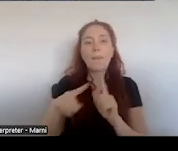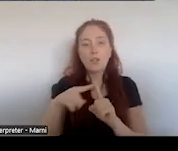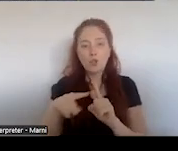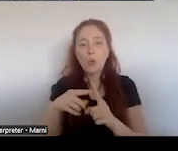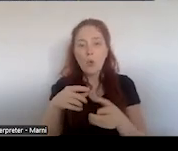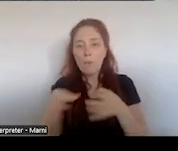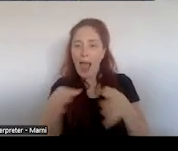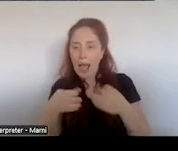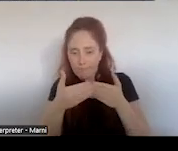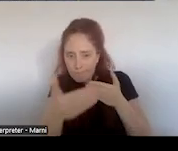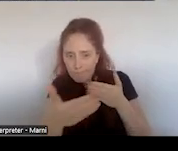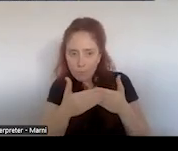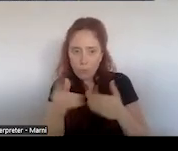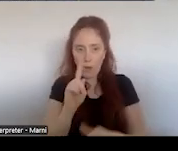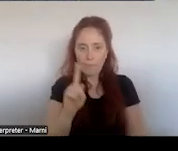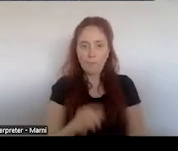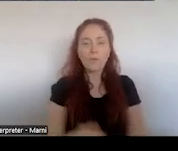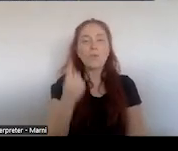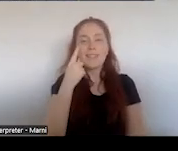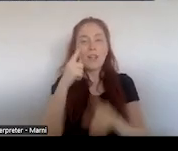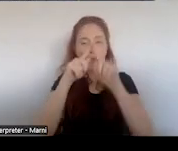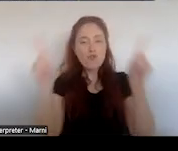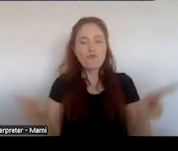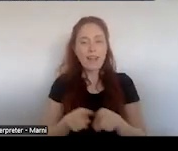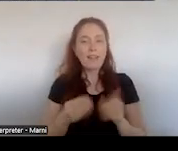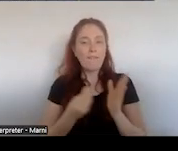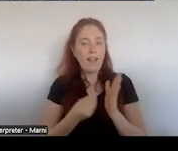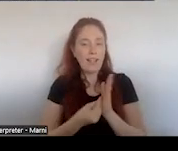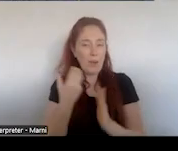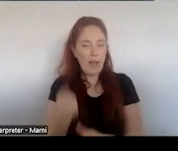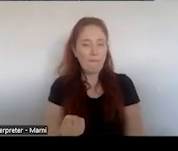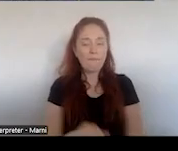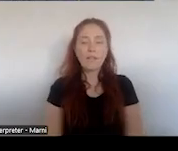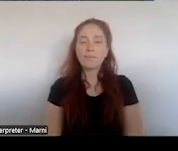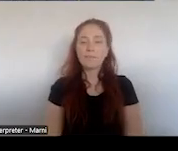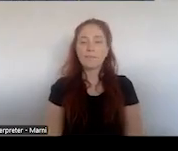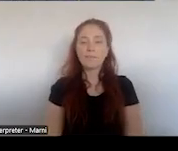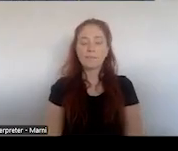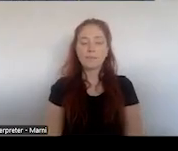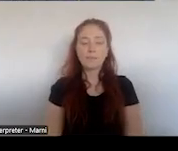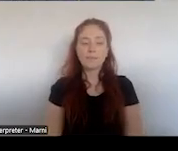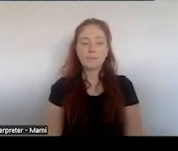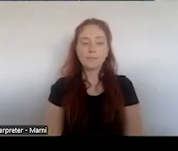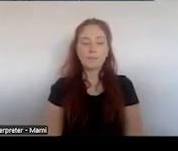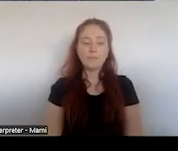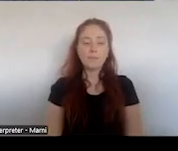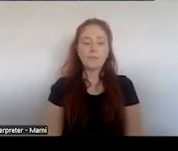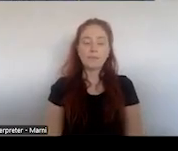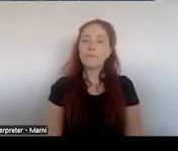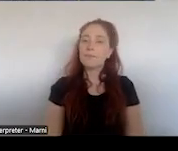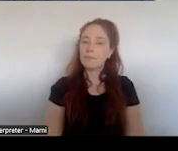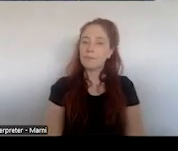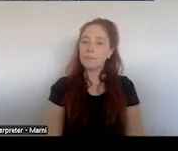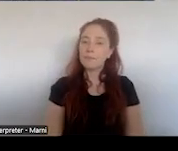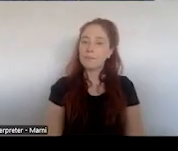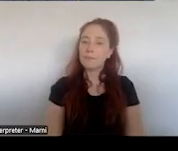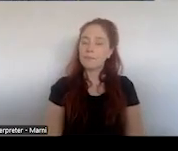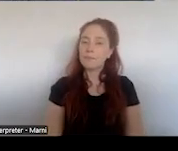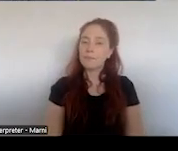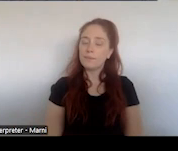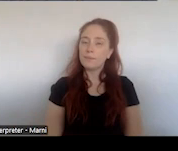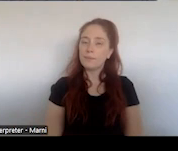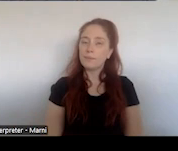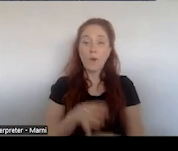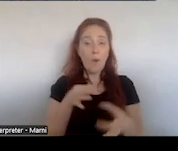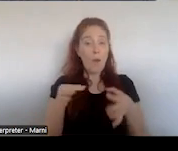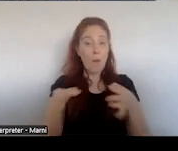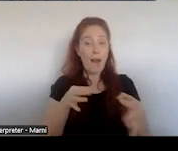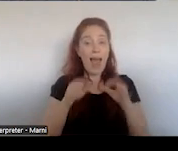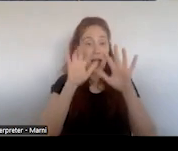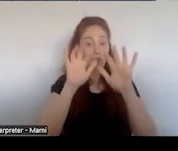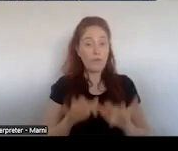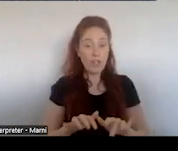talking through some of those funded actions. >> Thanks. The plan includes a lot of funded